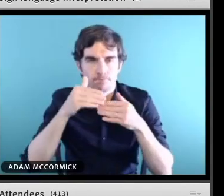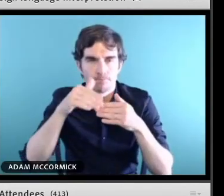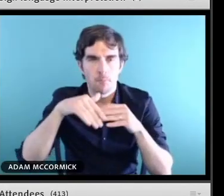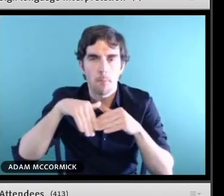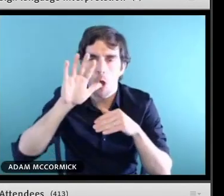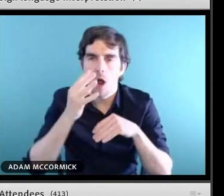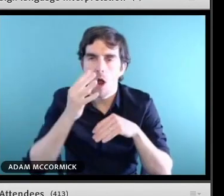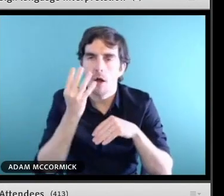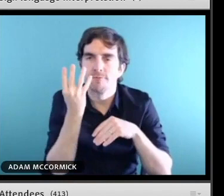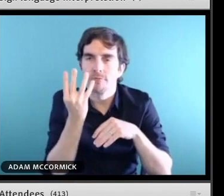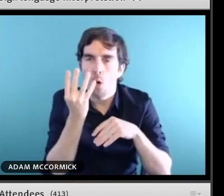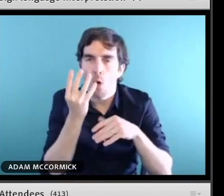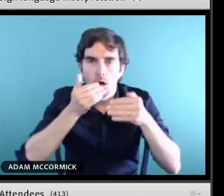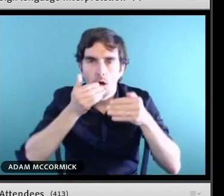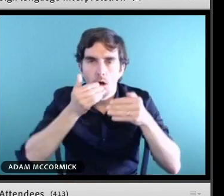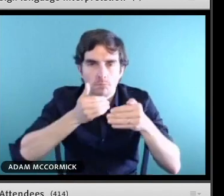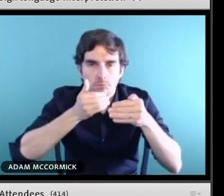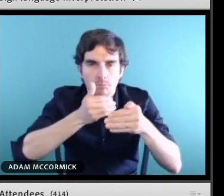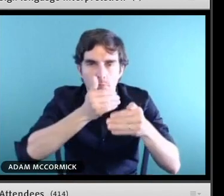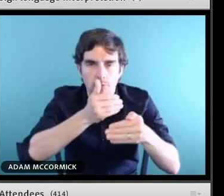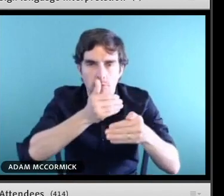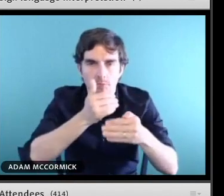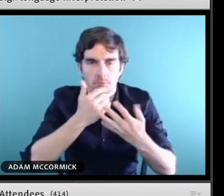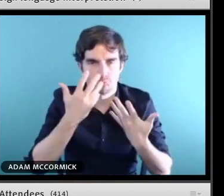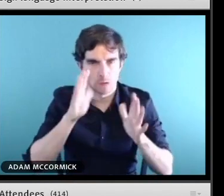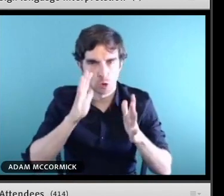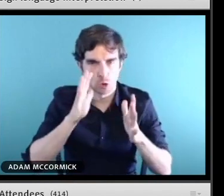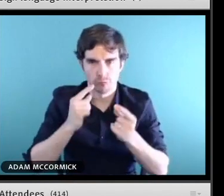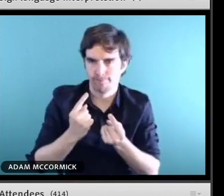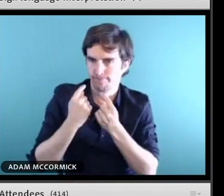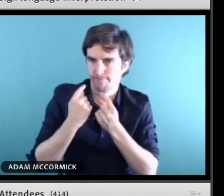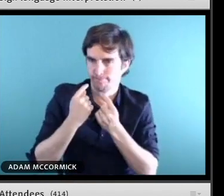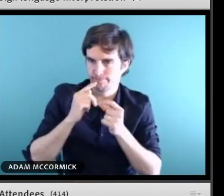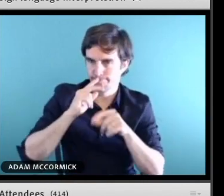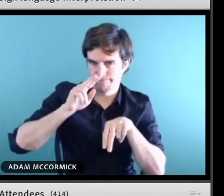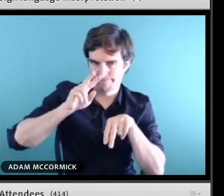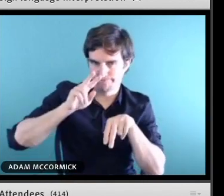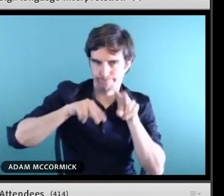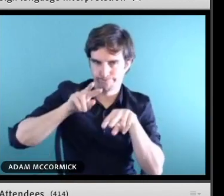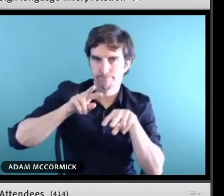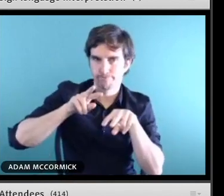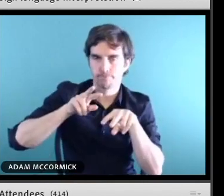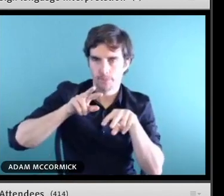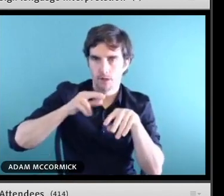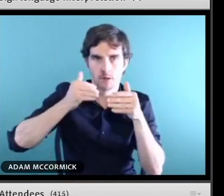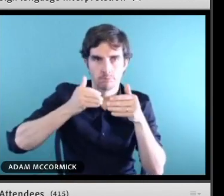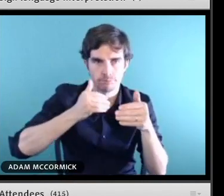Now we are putting here one of the main principle of the different agenda leave no one behind.